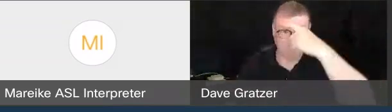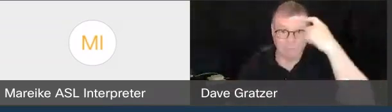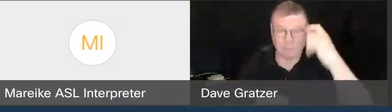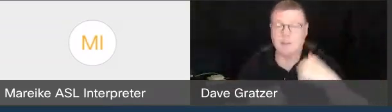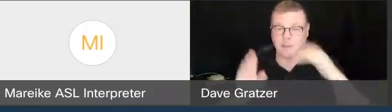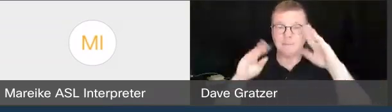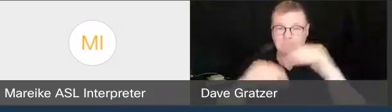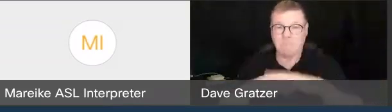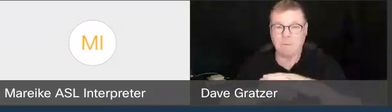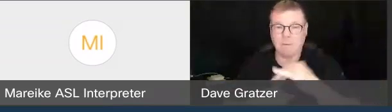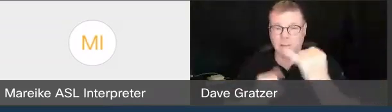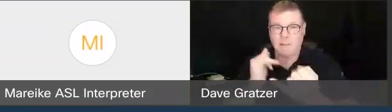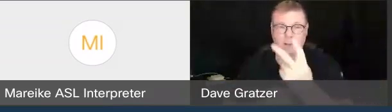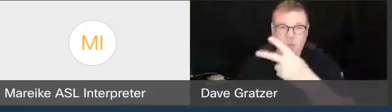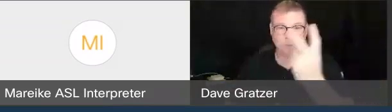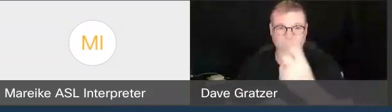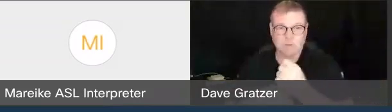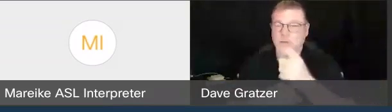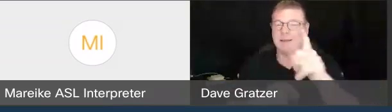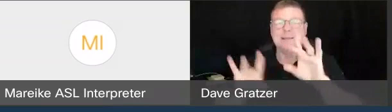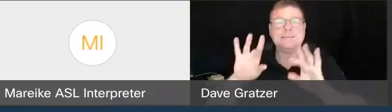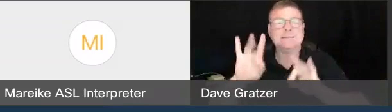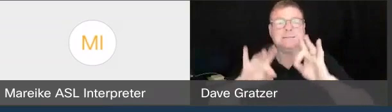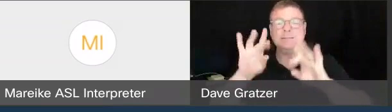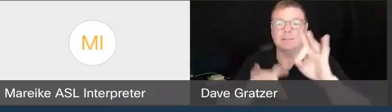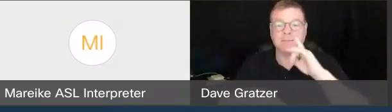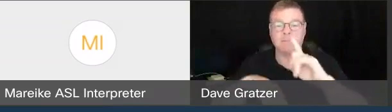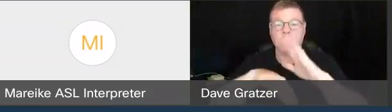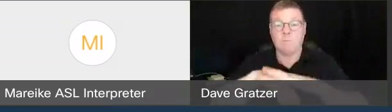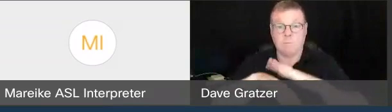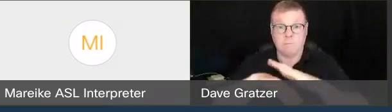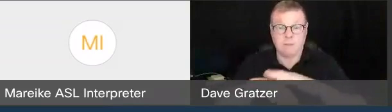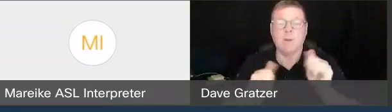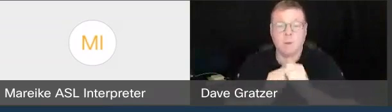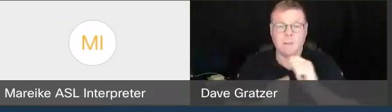last couple of years. And this is a sample of probationers with severe and persistent mental